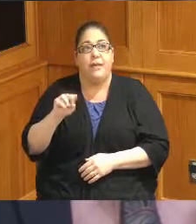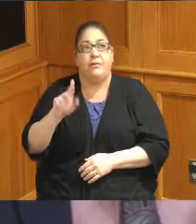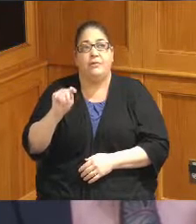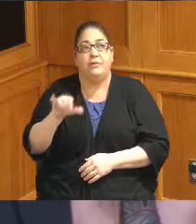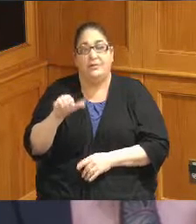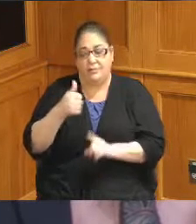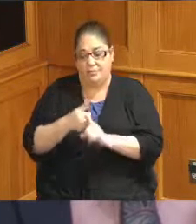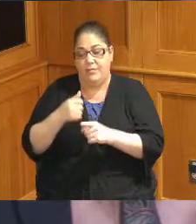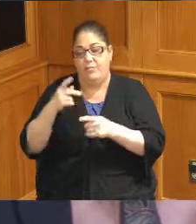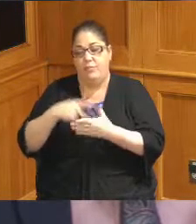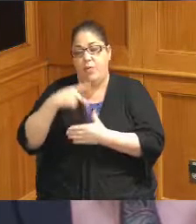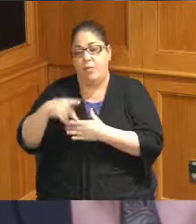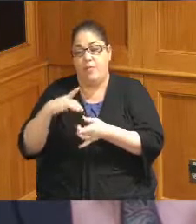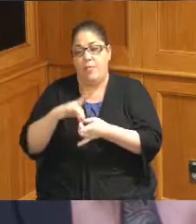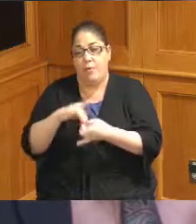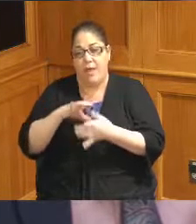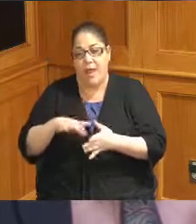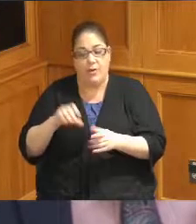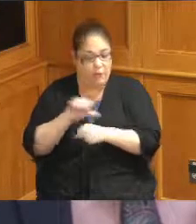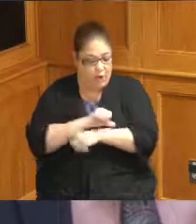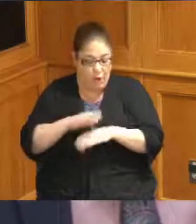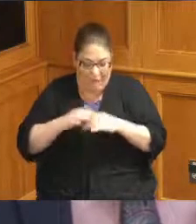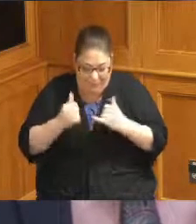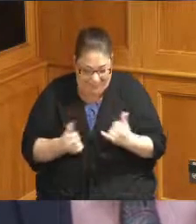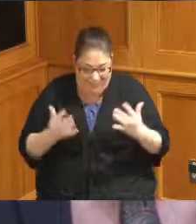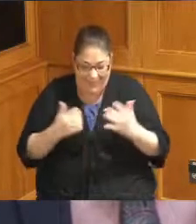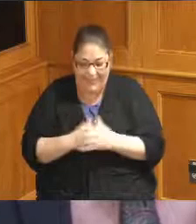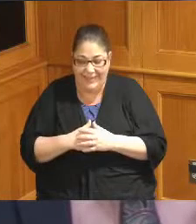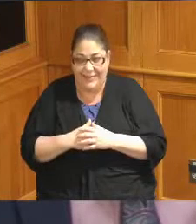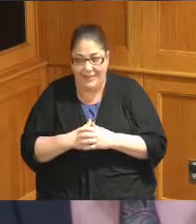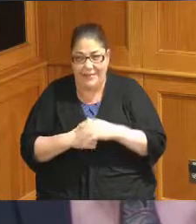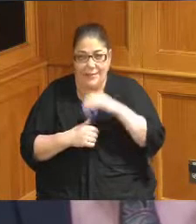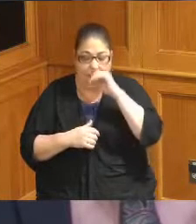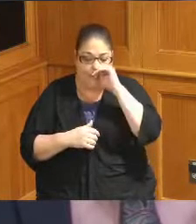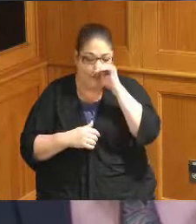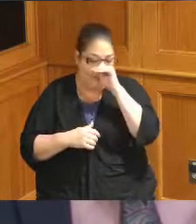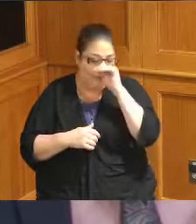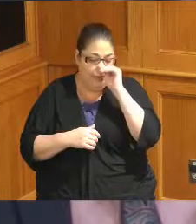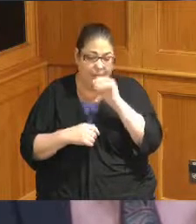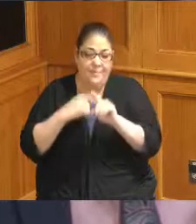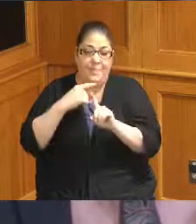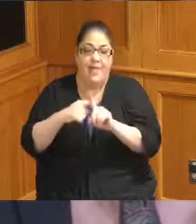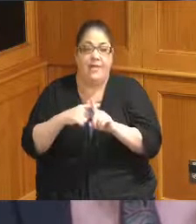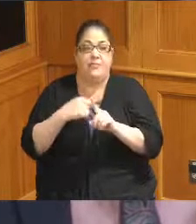coordinator is working on all things and and one other note that while I'm thinking about it the